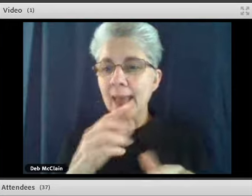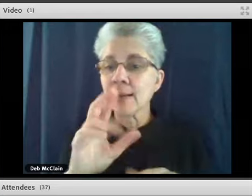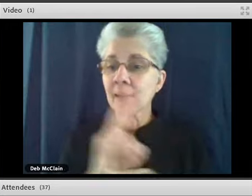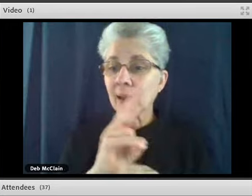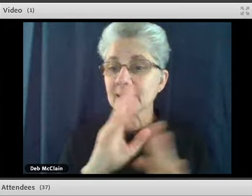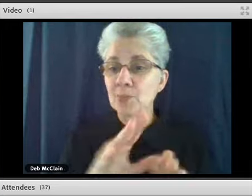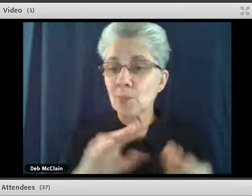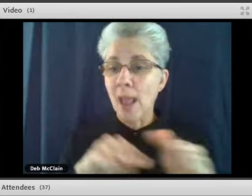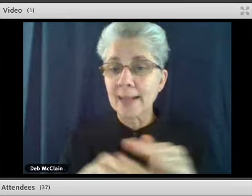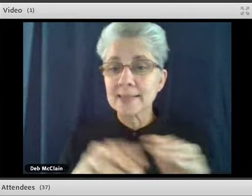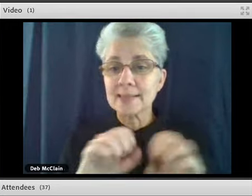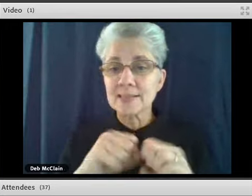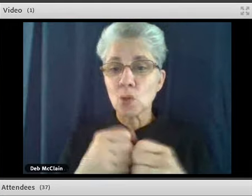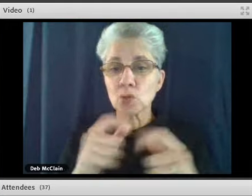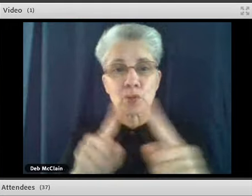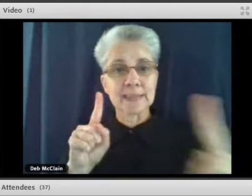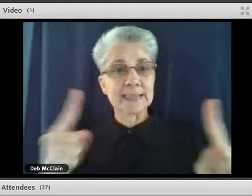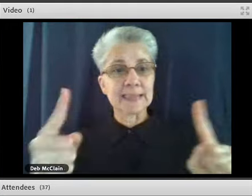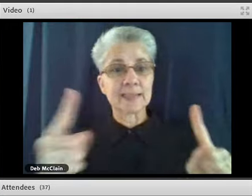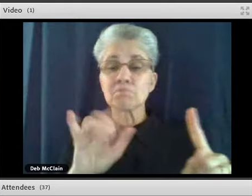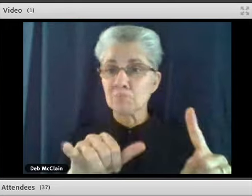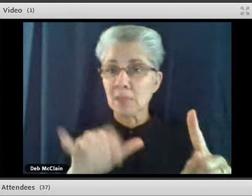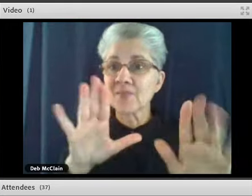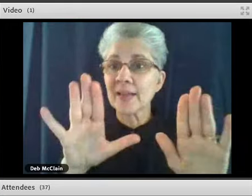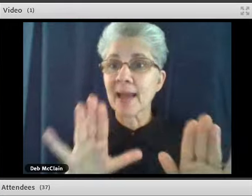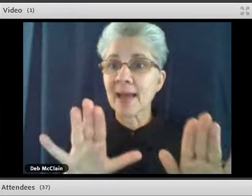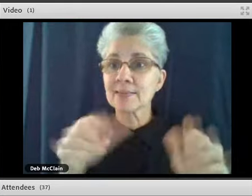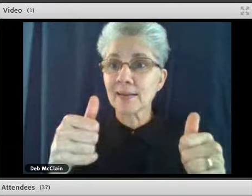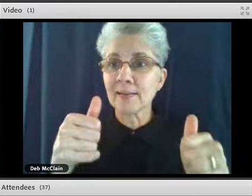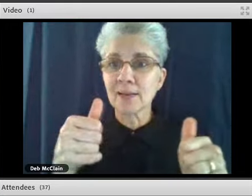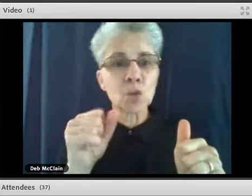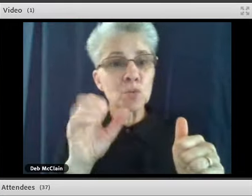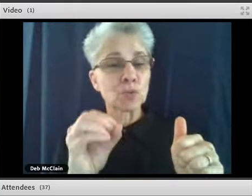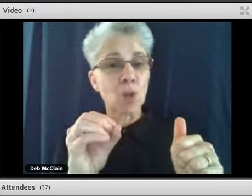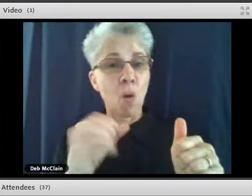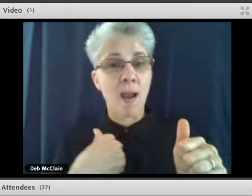and for customer accesses and socially distance." That's fantastic.